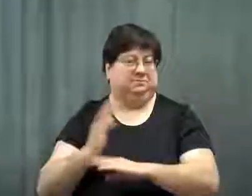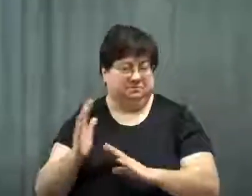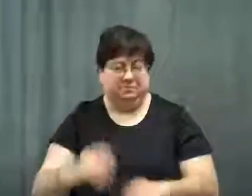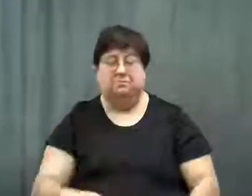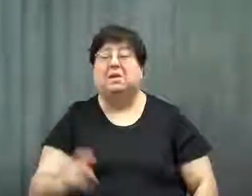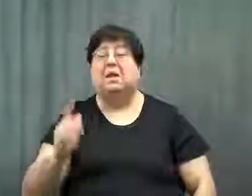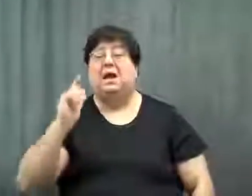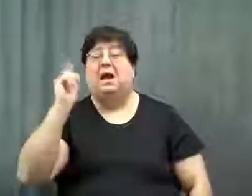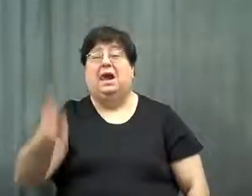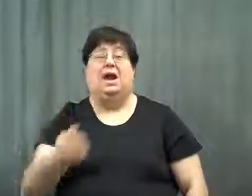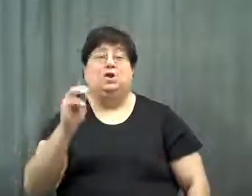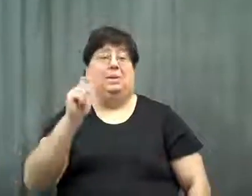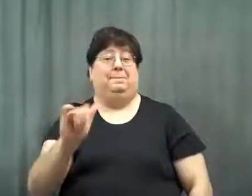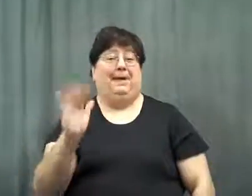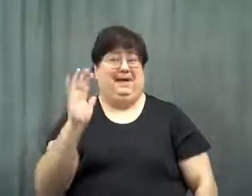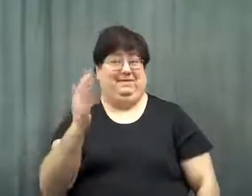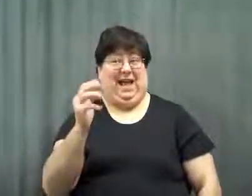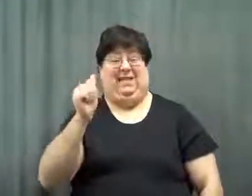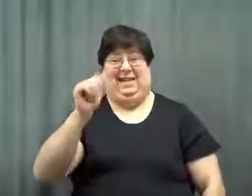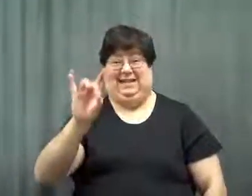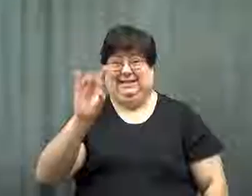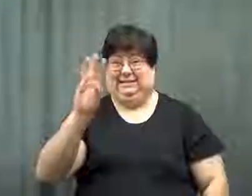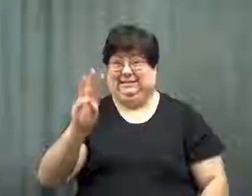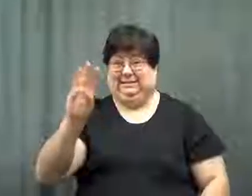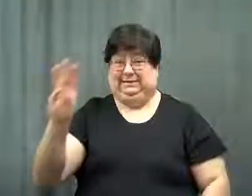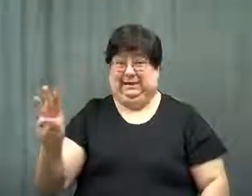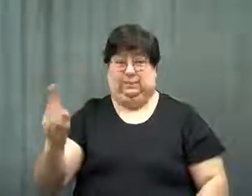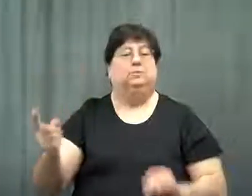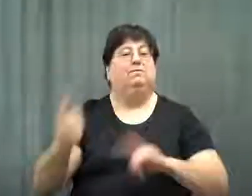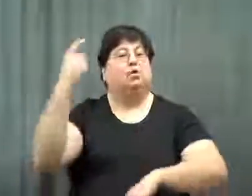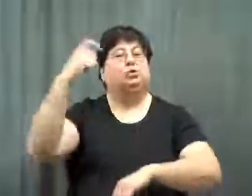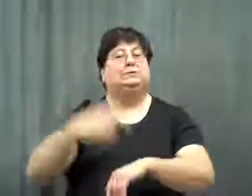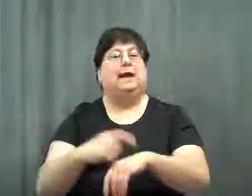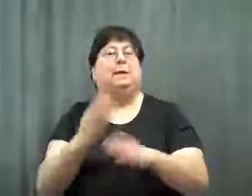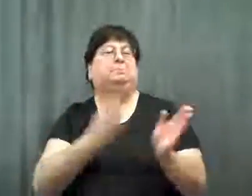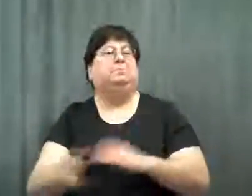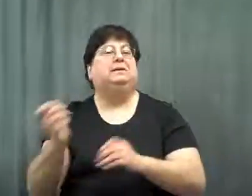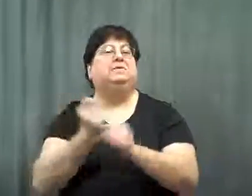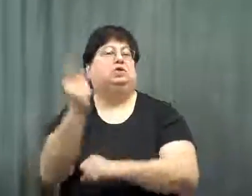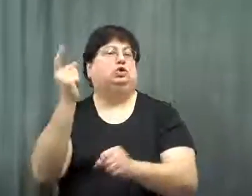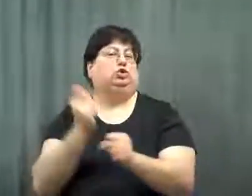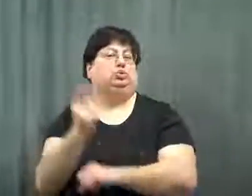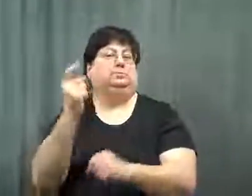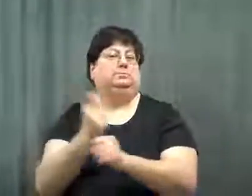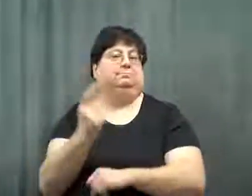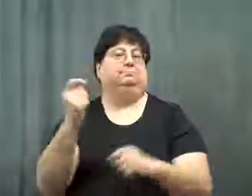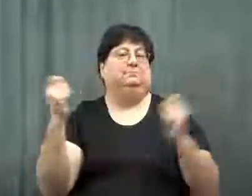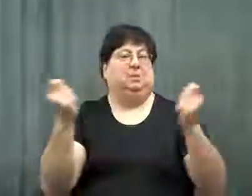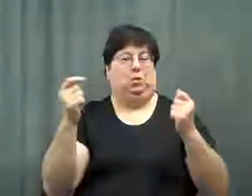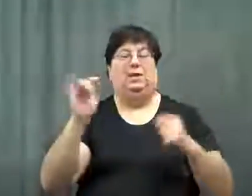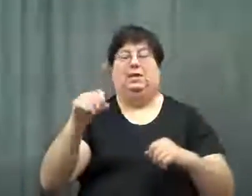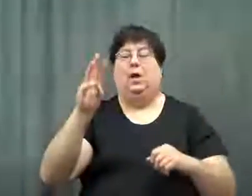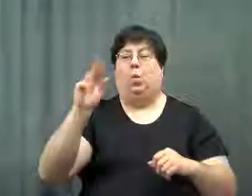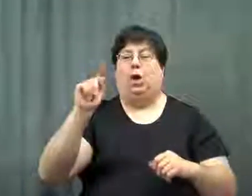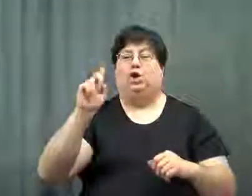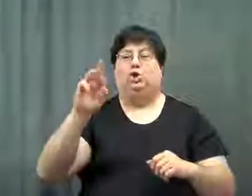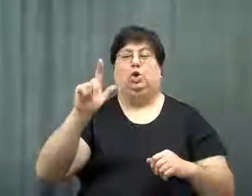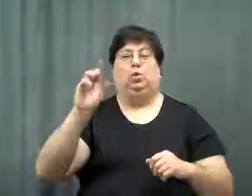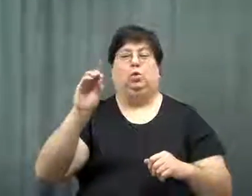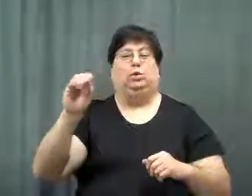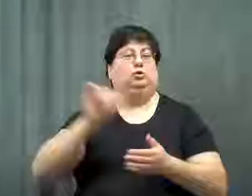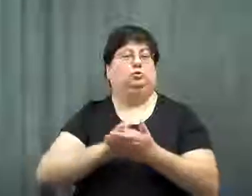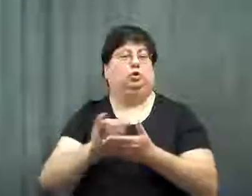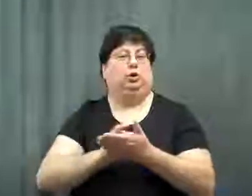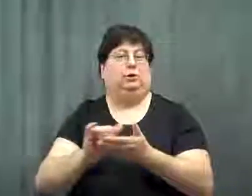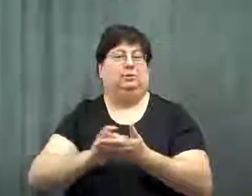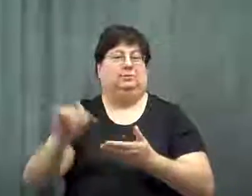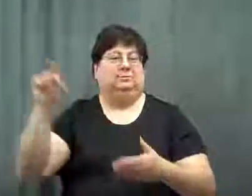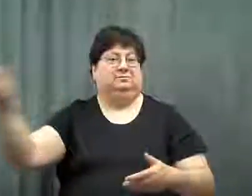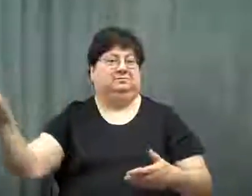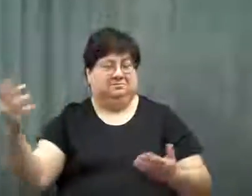May 5, 1866 was the first annual celebration. It was in Waterloo, New York.